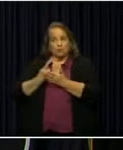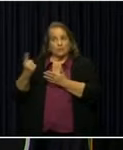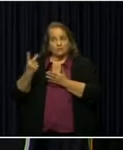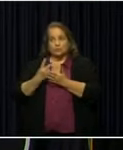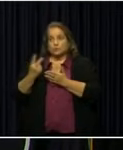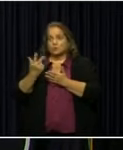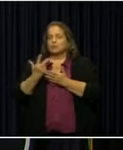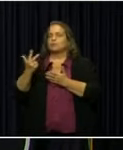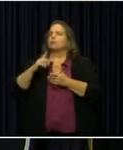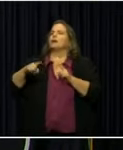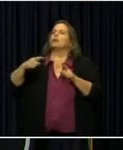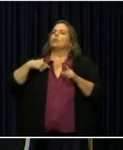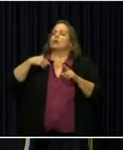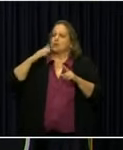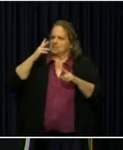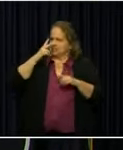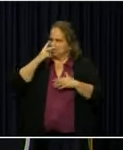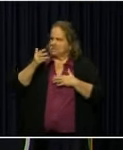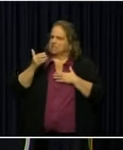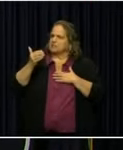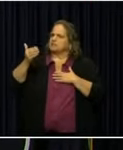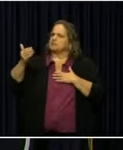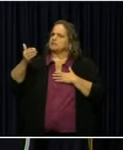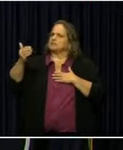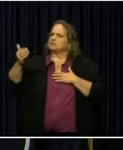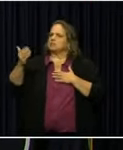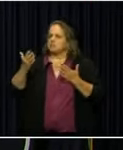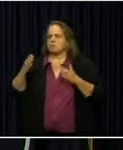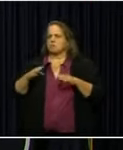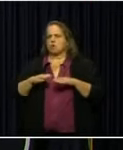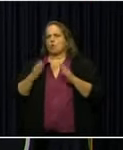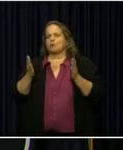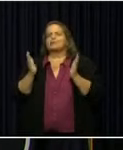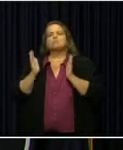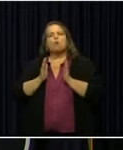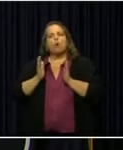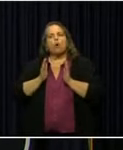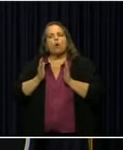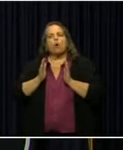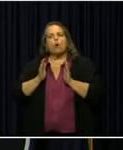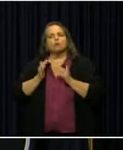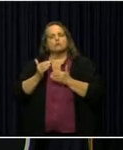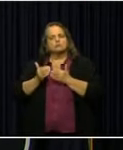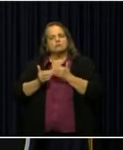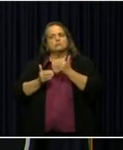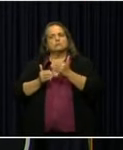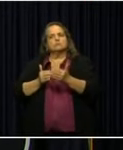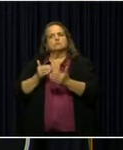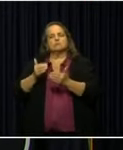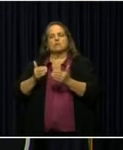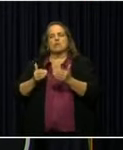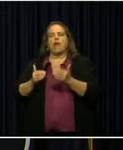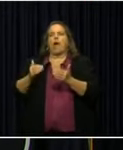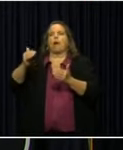SO WITH WHAT WE HAVE DONE TODAY TELLING YOU ABOUT OUR PARTNERSHIPS, GOING THROUGH THE WHITE HOUSE GUIDANCE AND OUR